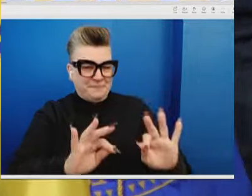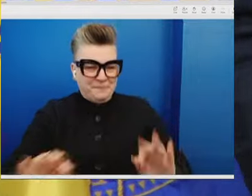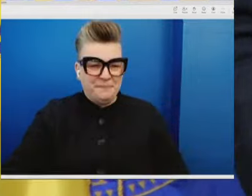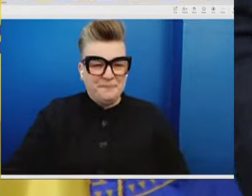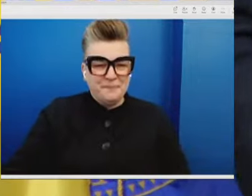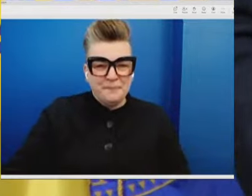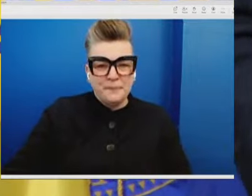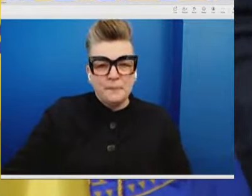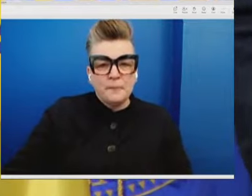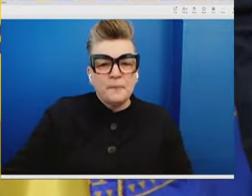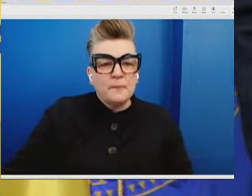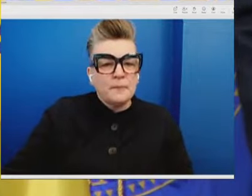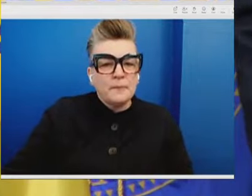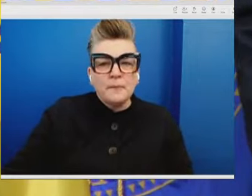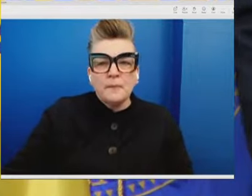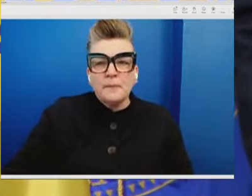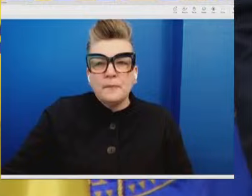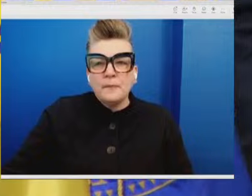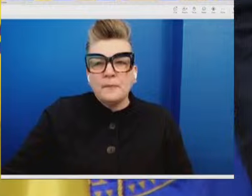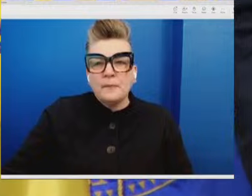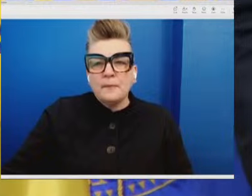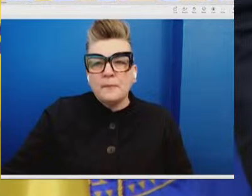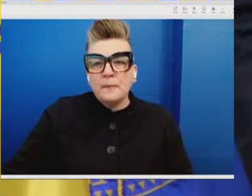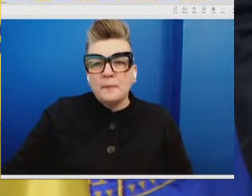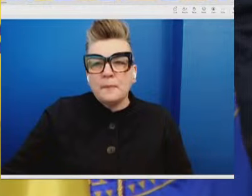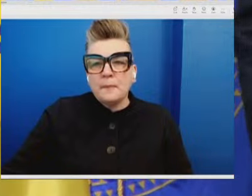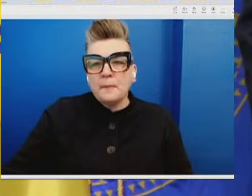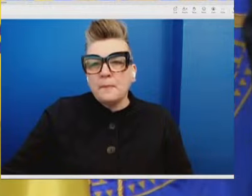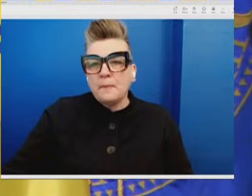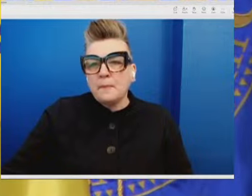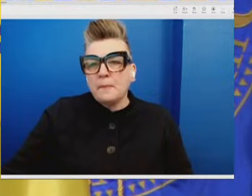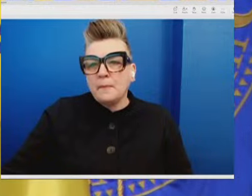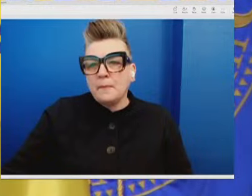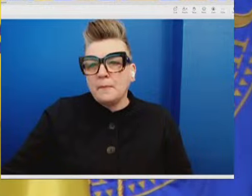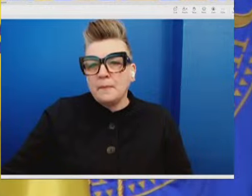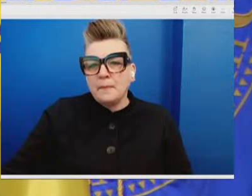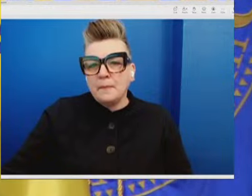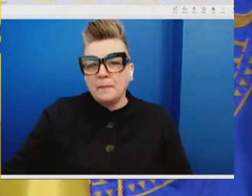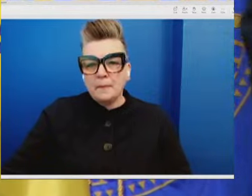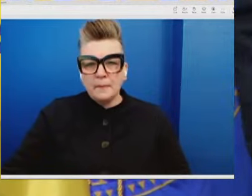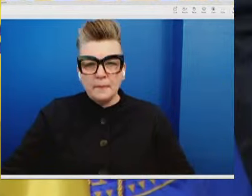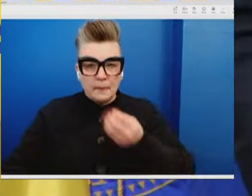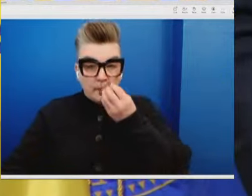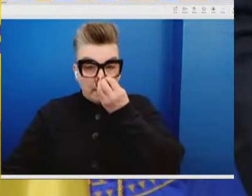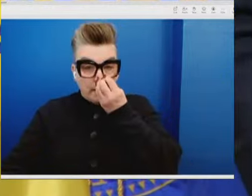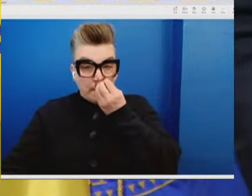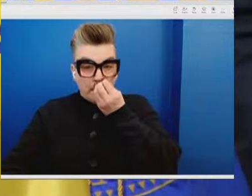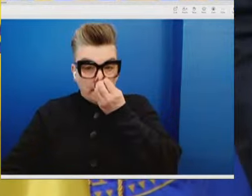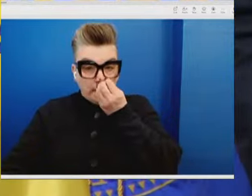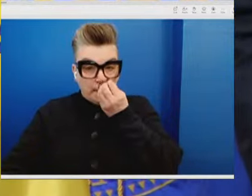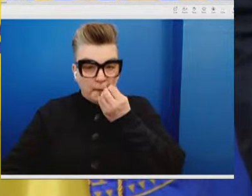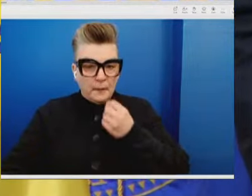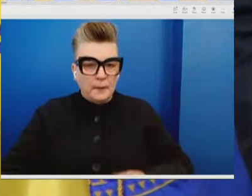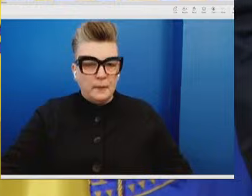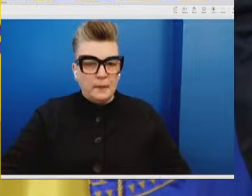innovation into Medicaid. Too often tech startups and innovators face significant barriers to entry